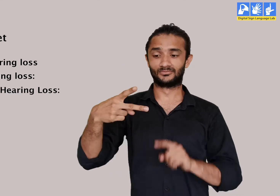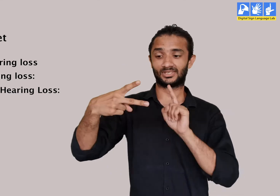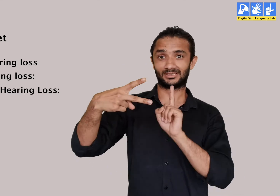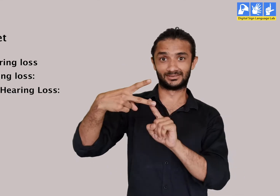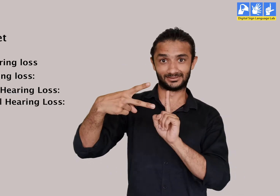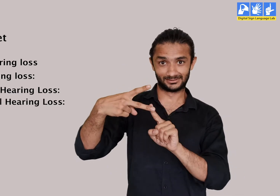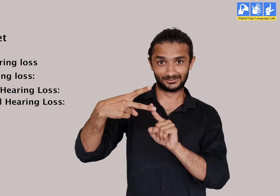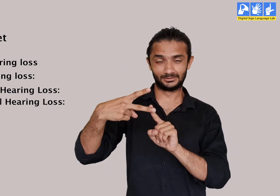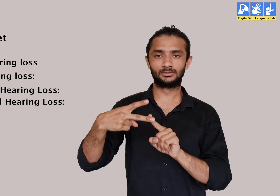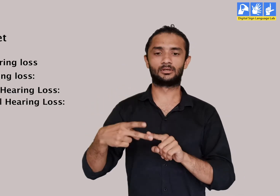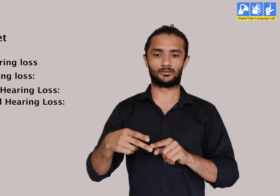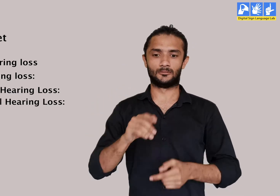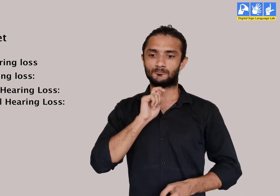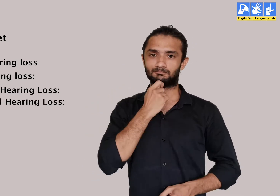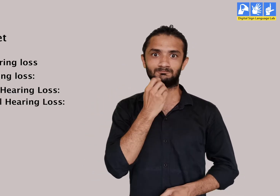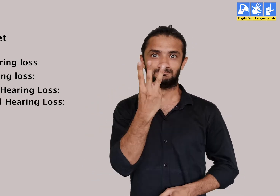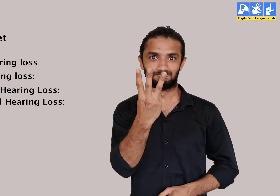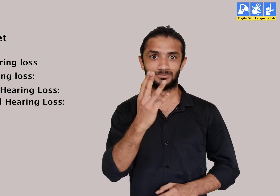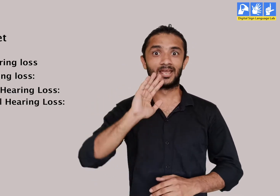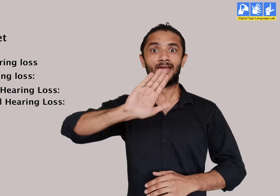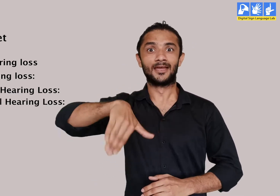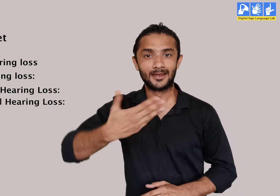and Post-lingual Hearing Loss.